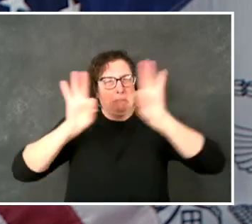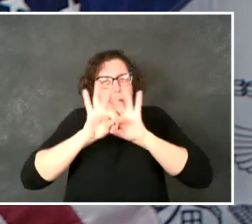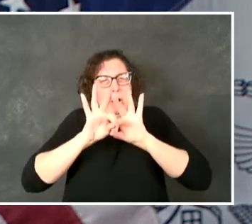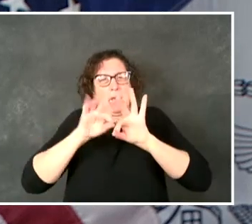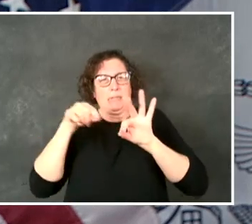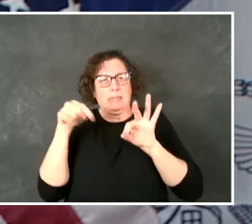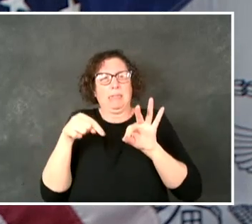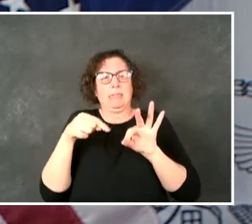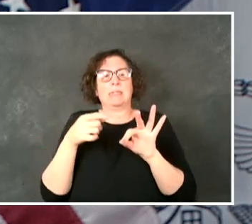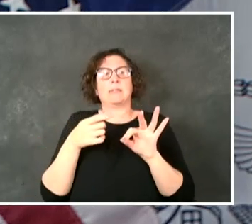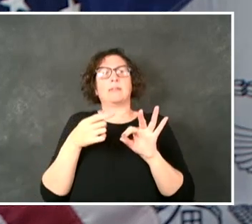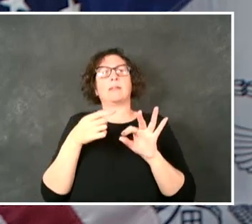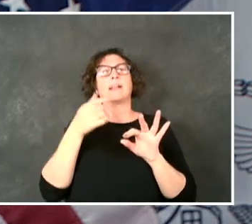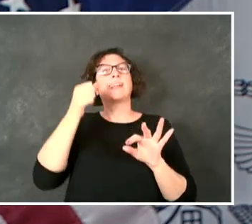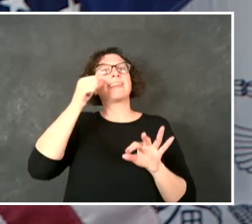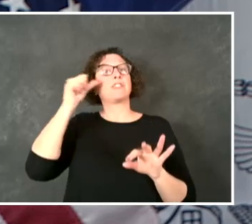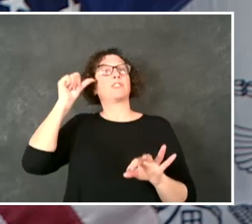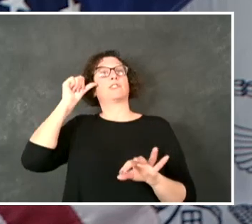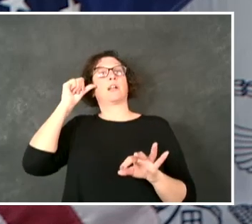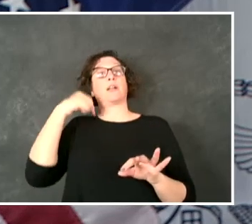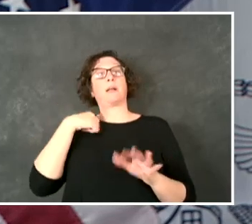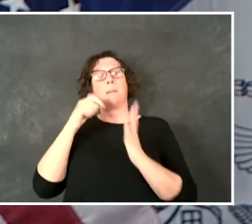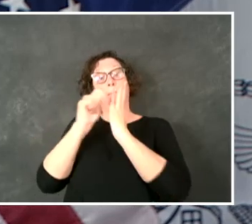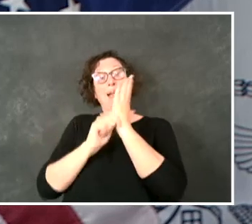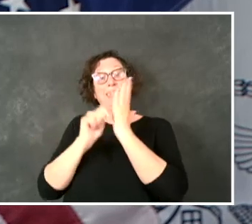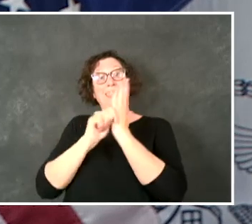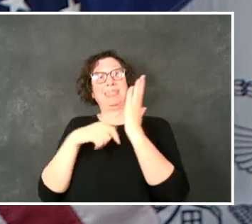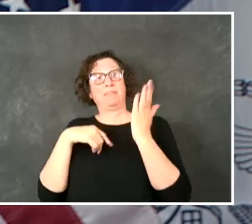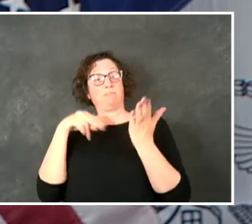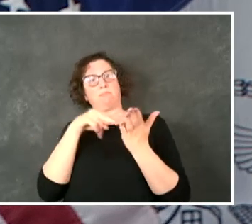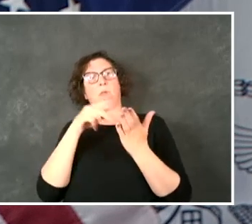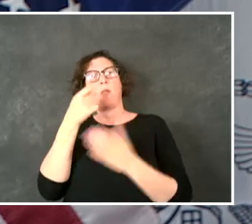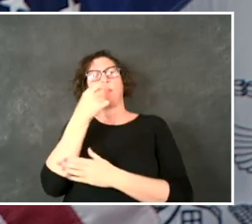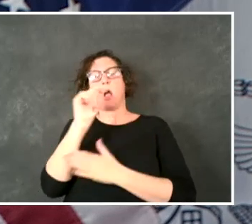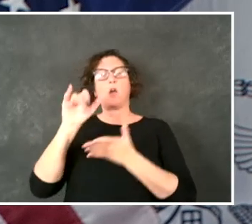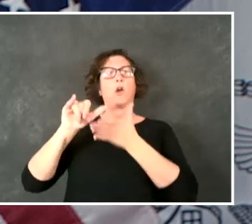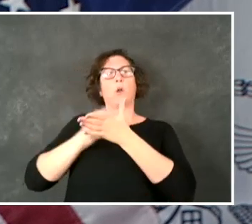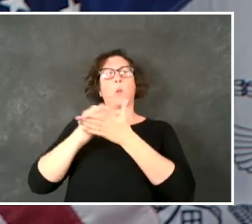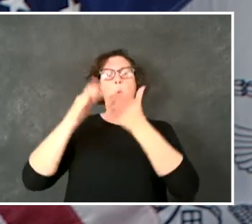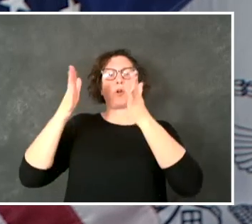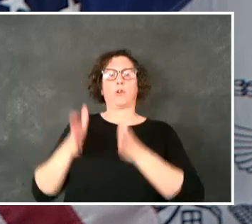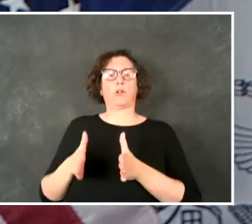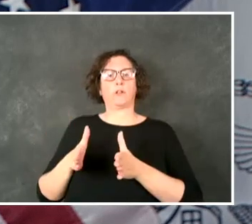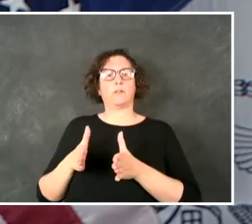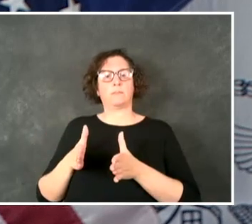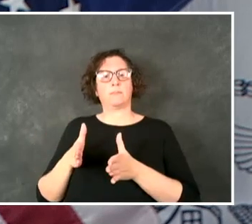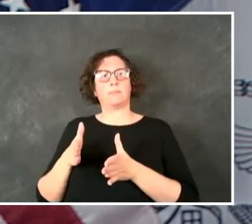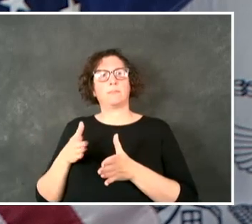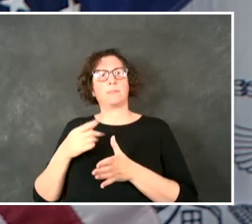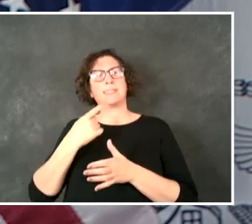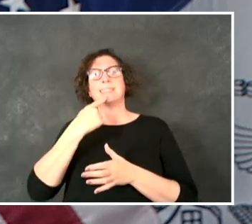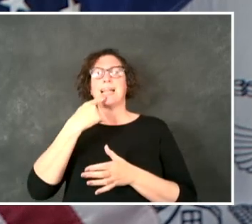CRISIS. THE NEW YORKER PUBLISHED A STORY YETSERDAY TTHA SAID THAT IN